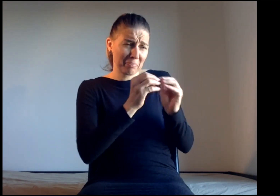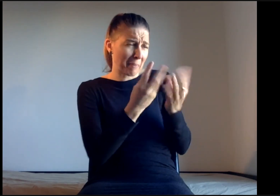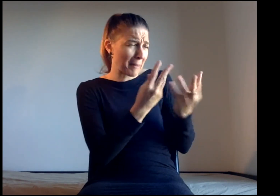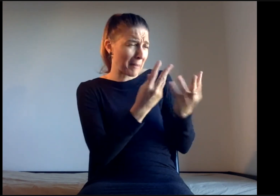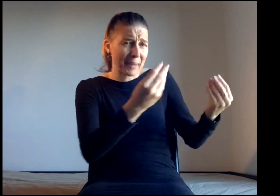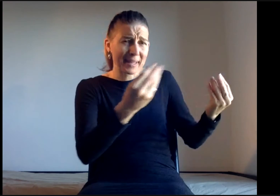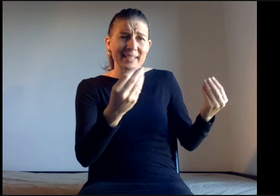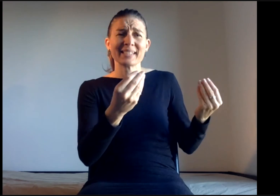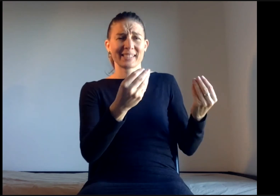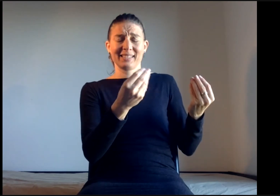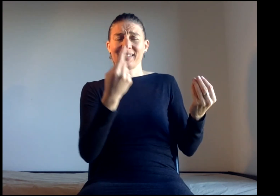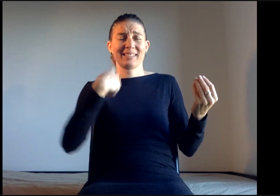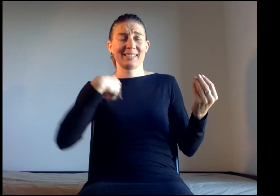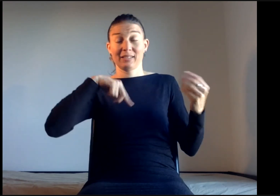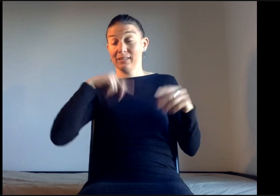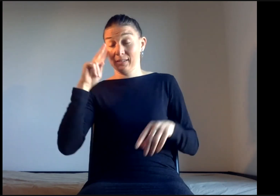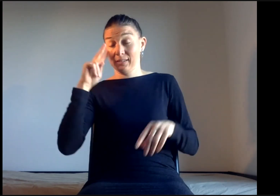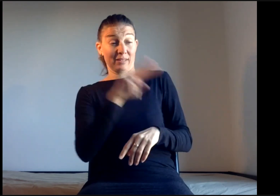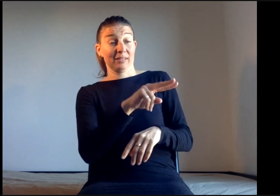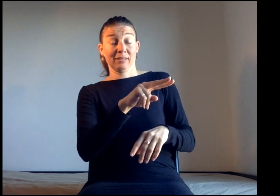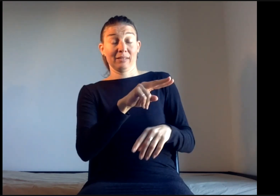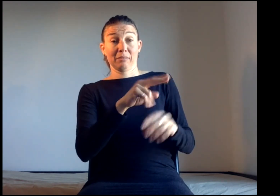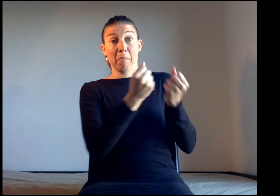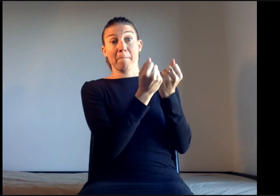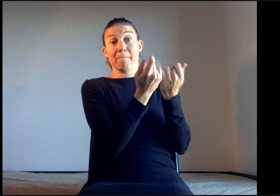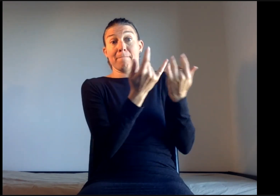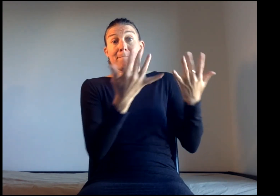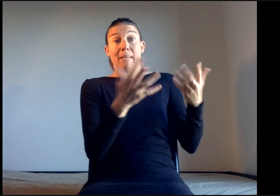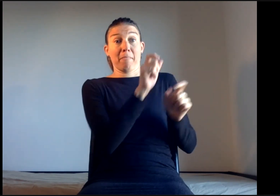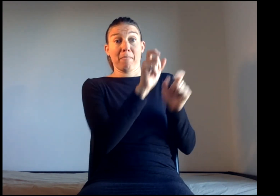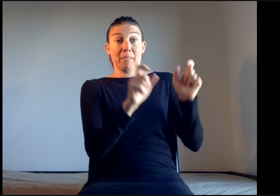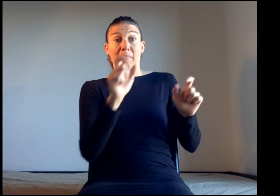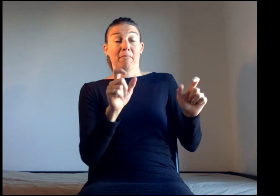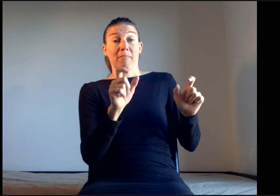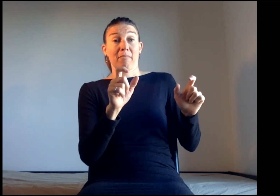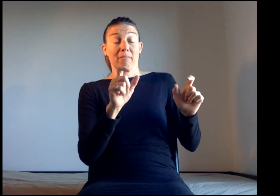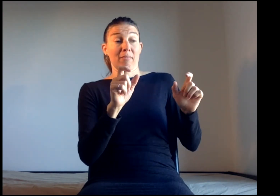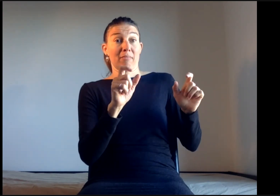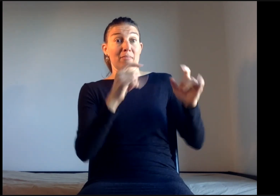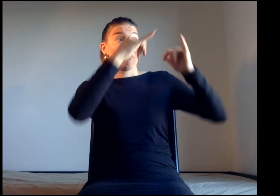with these large groups of people are exposed to COVID-19 epidemic.